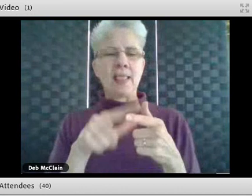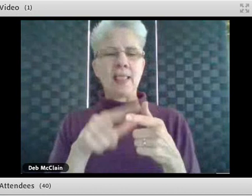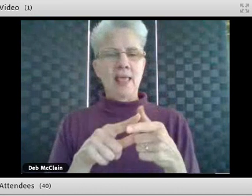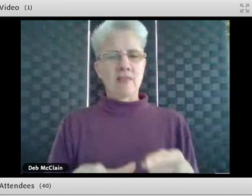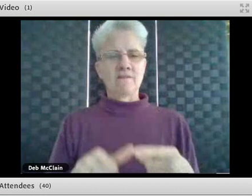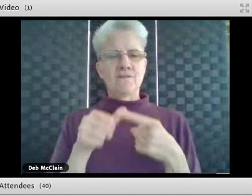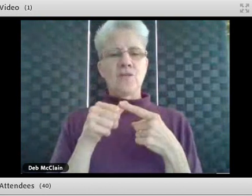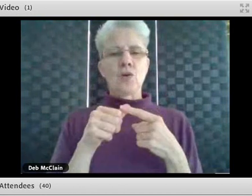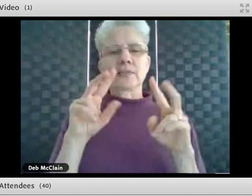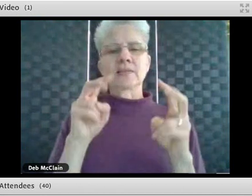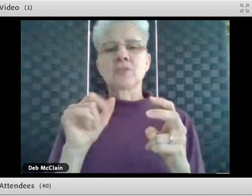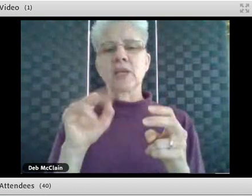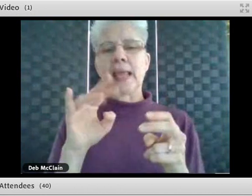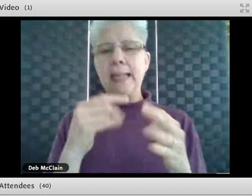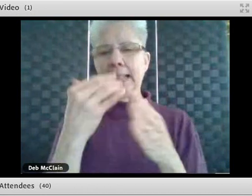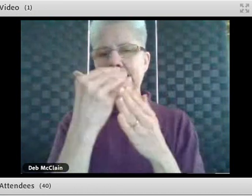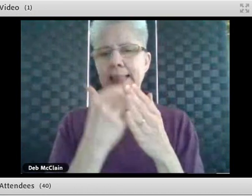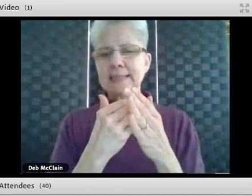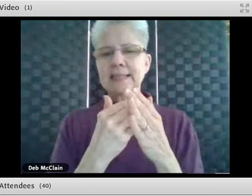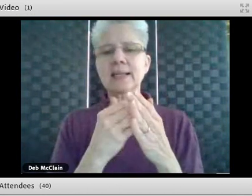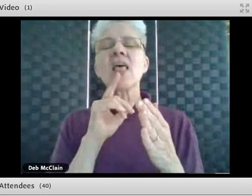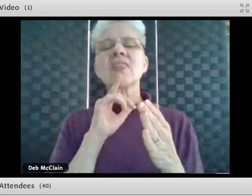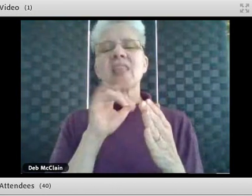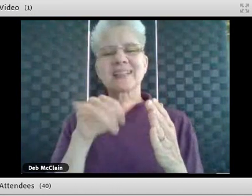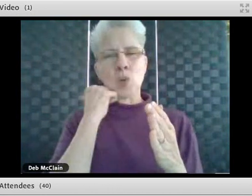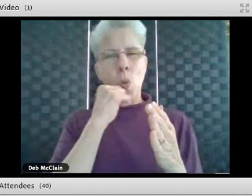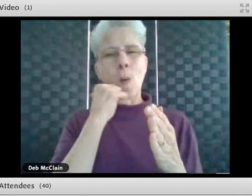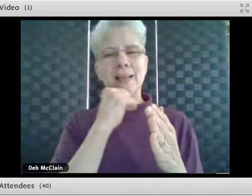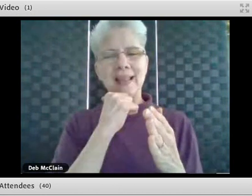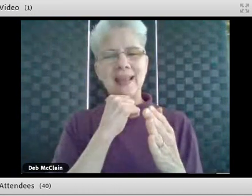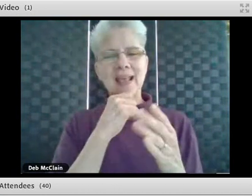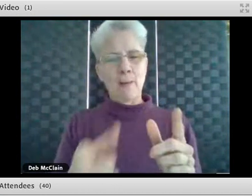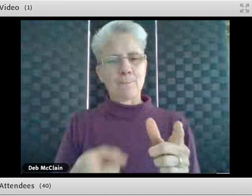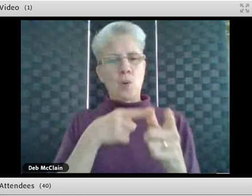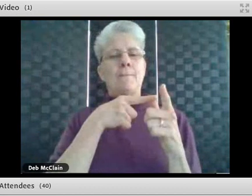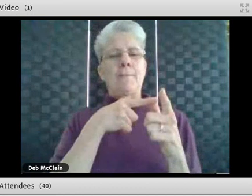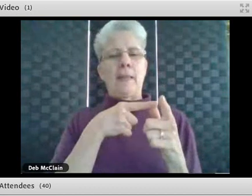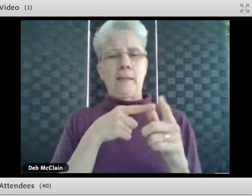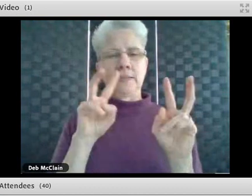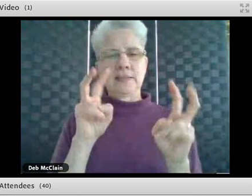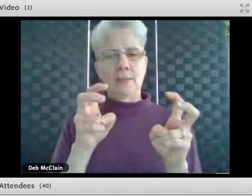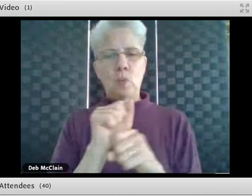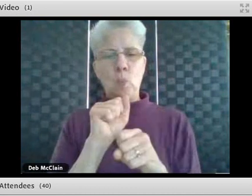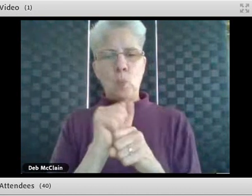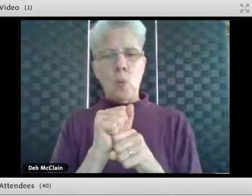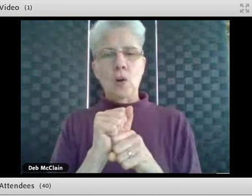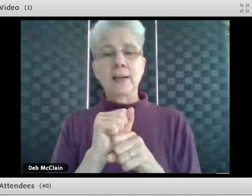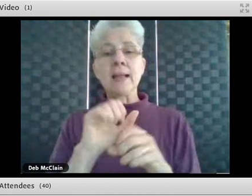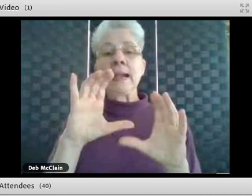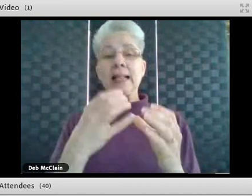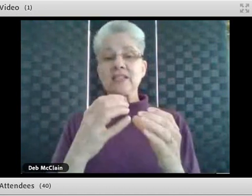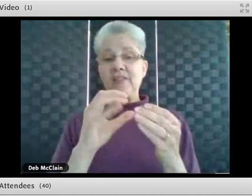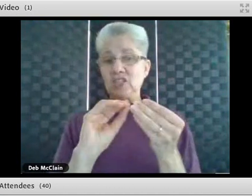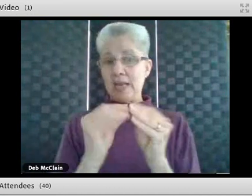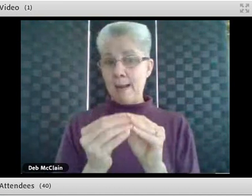that's listed in the record is usually a primary subject of the work. And the classification number, whether you use